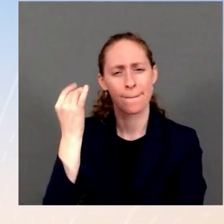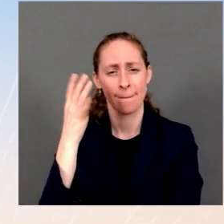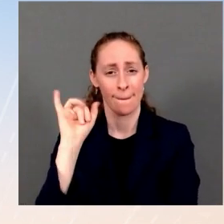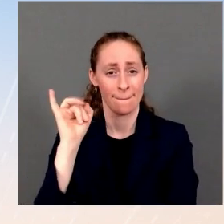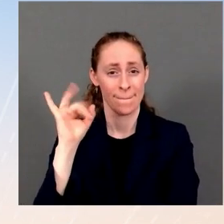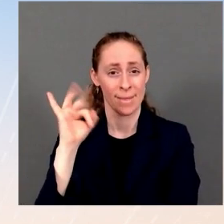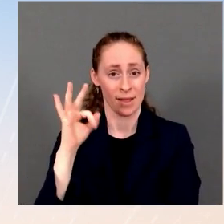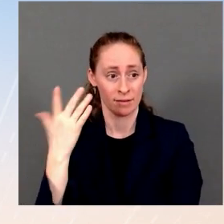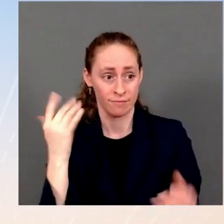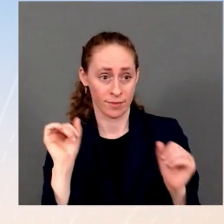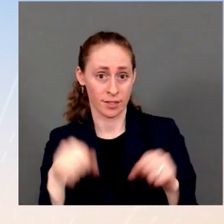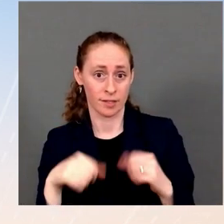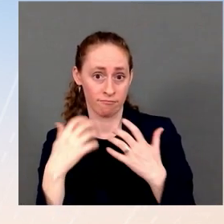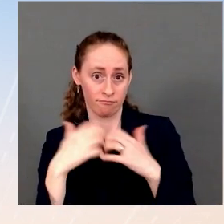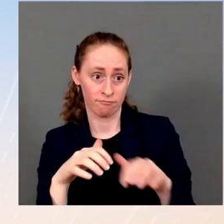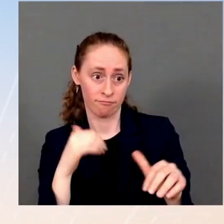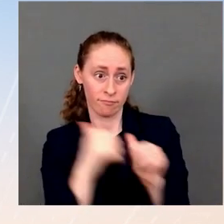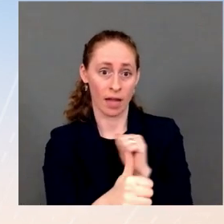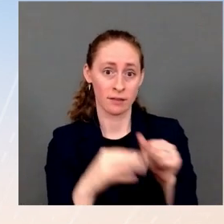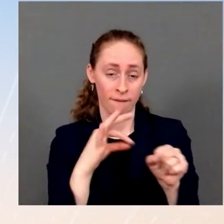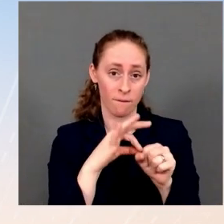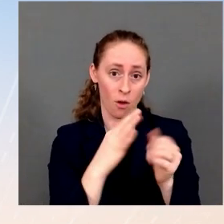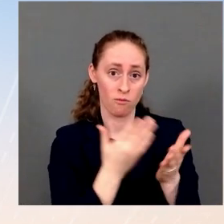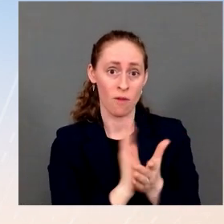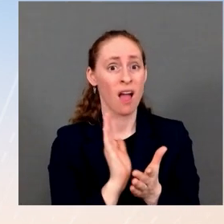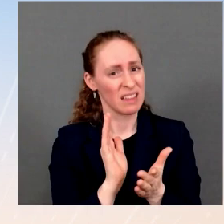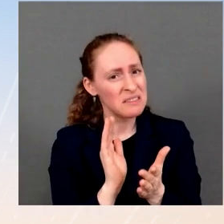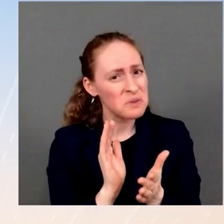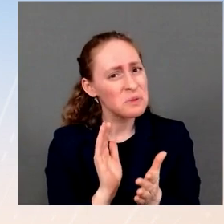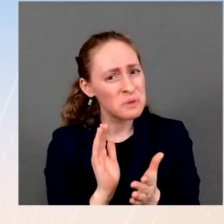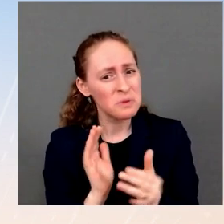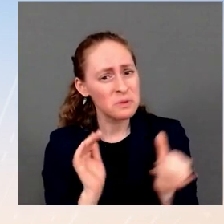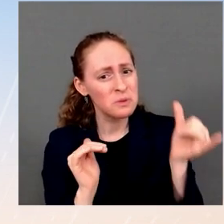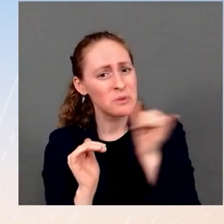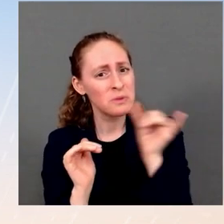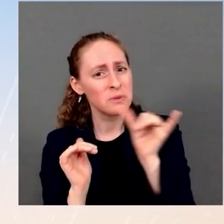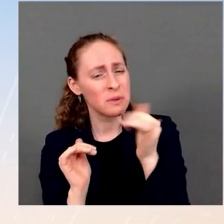Was he speaking generally about voting rights in the sense that if we can get it done, we should do it?